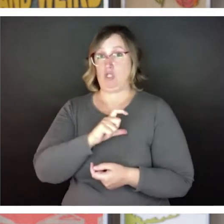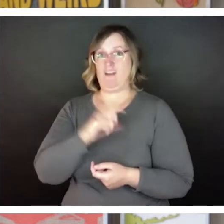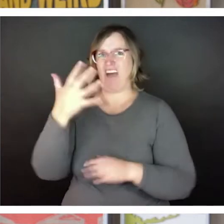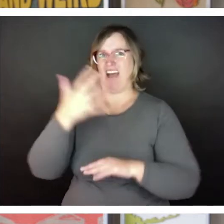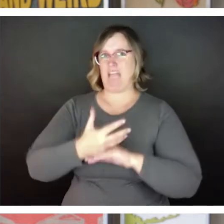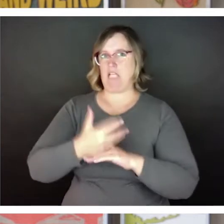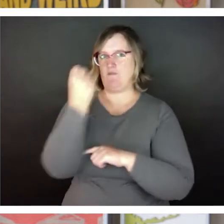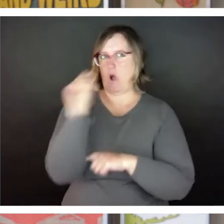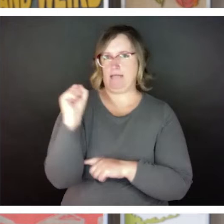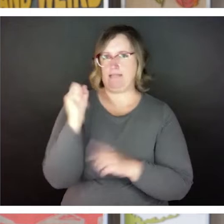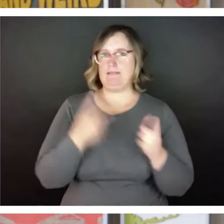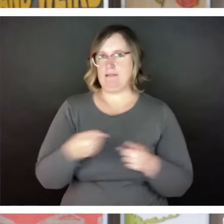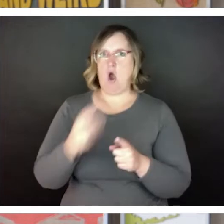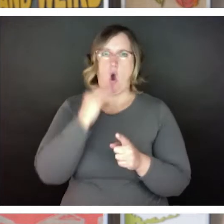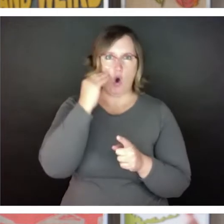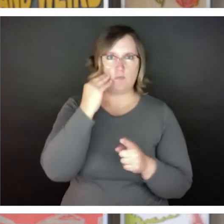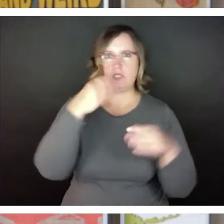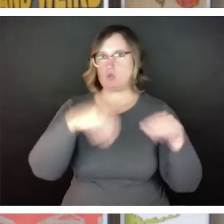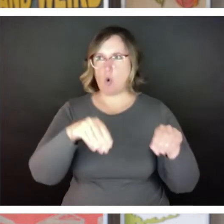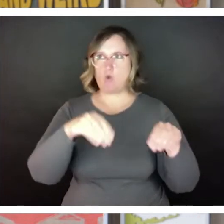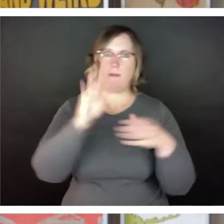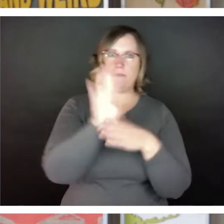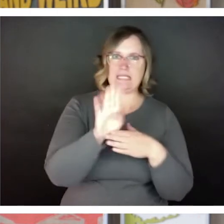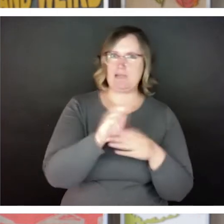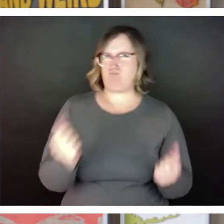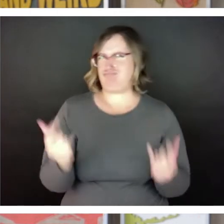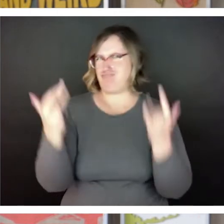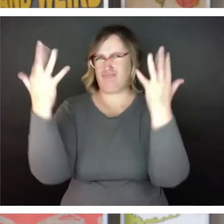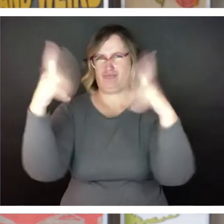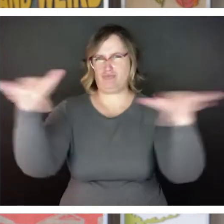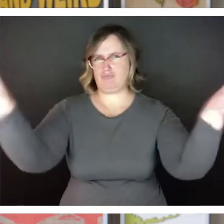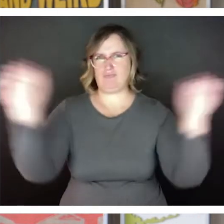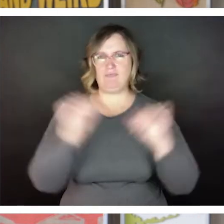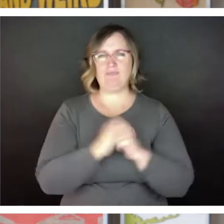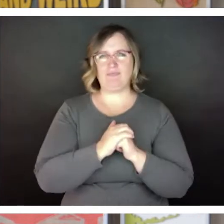Homes, storefronts, businesses vanished in flames. While much of LA has been rebuilt